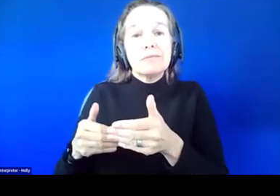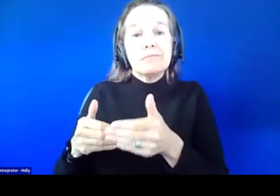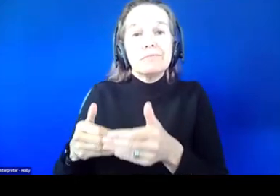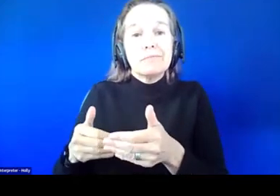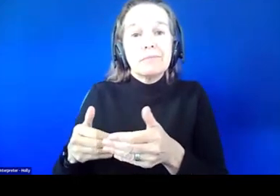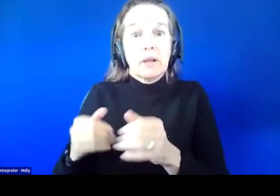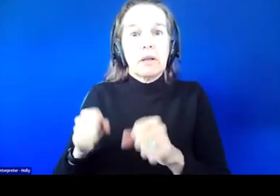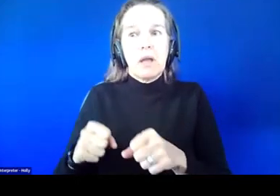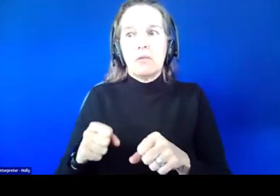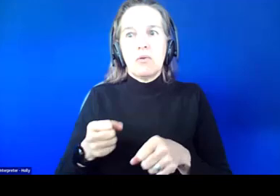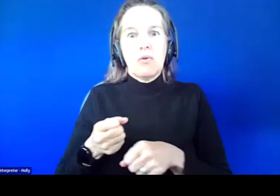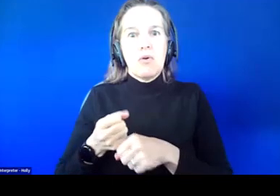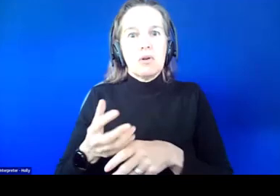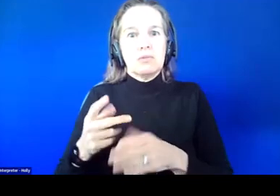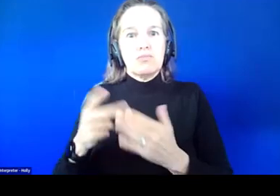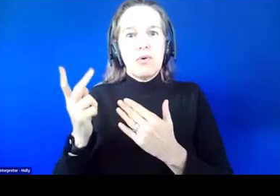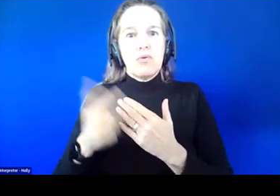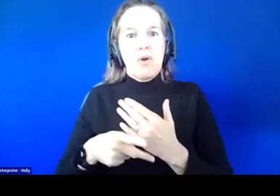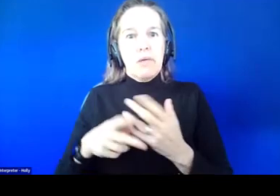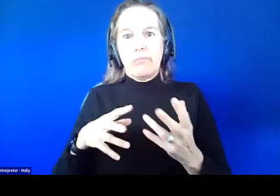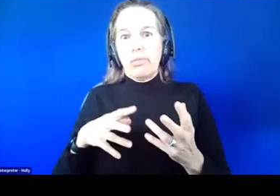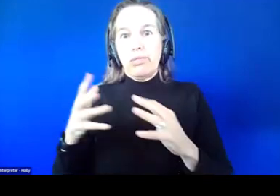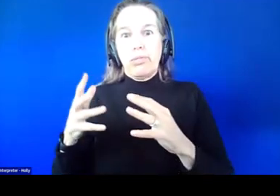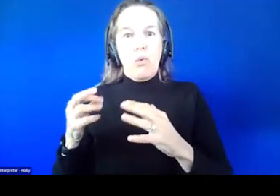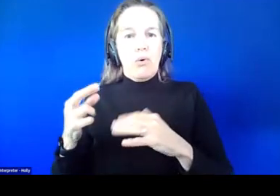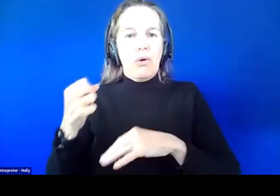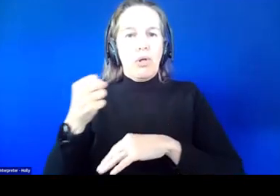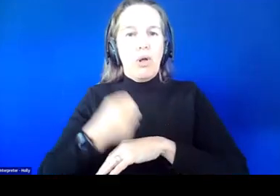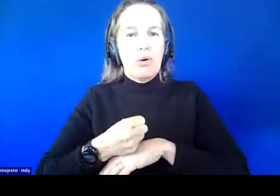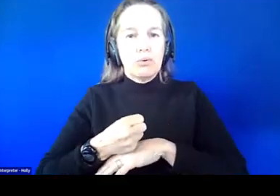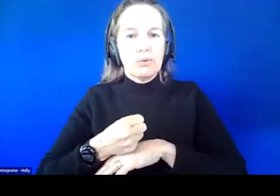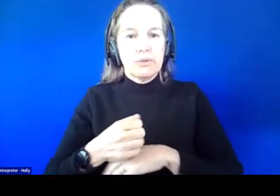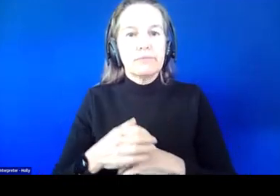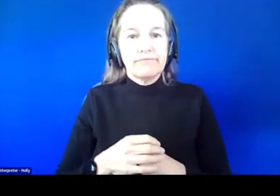closure of programs. And so the data we have on